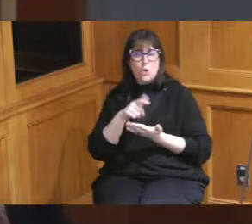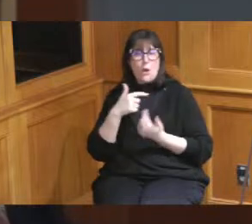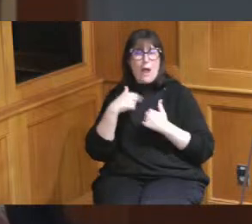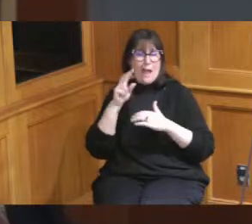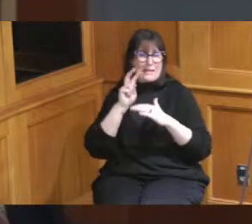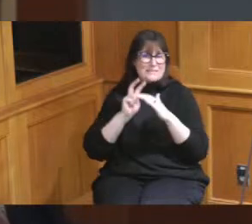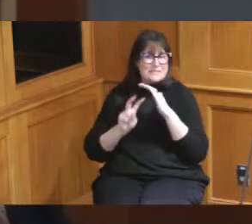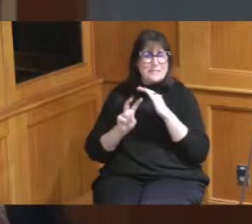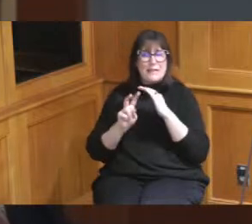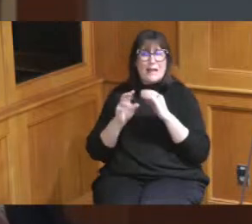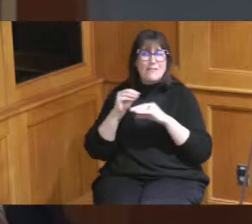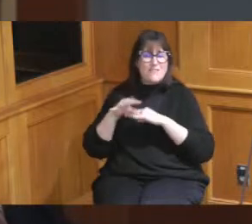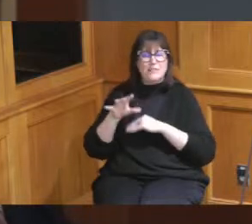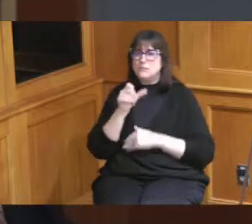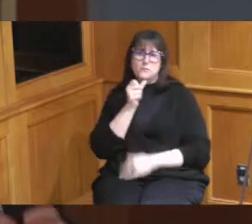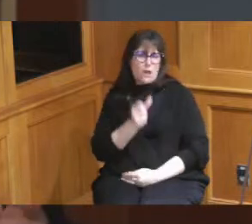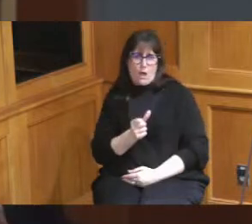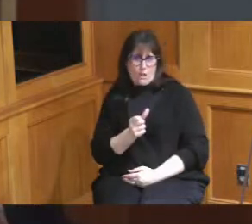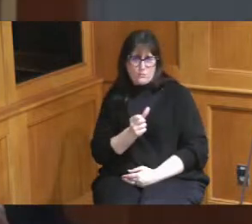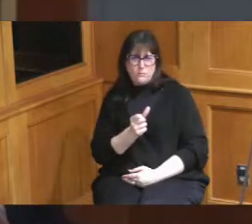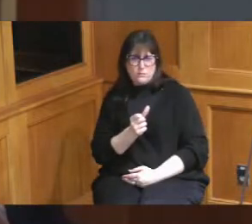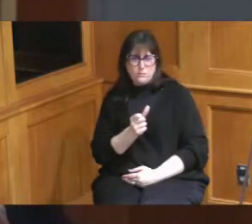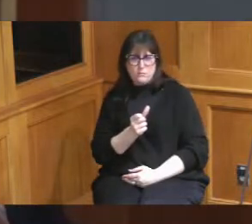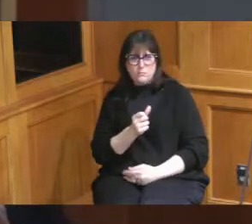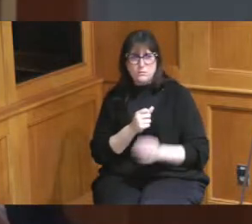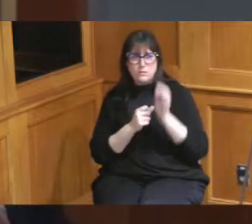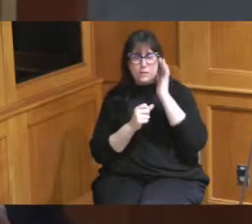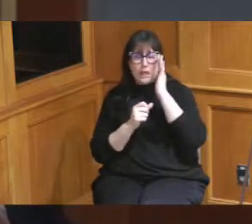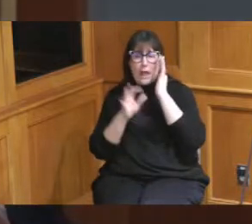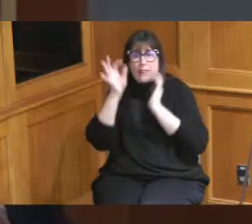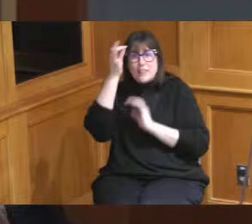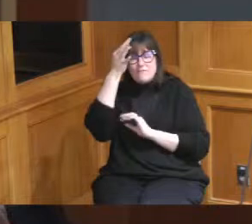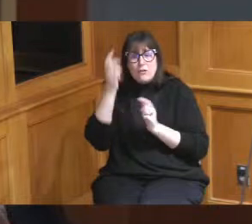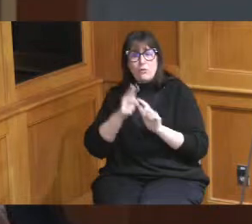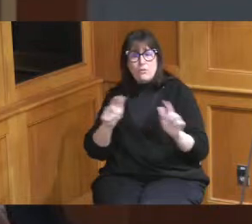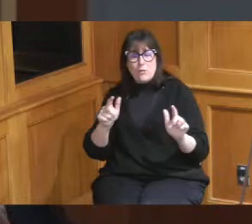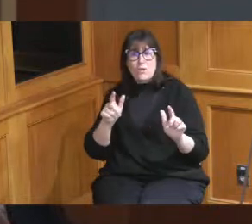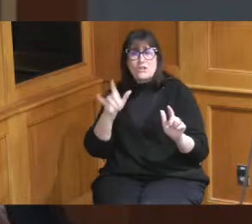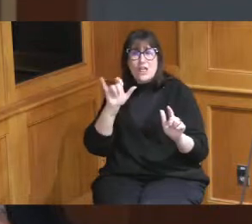that Grant and also when in the federal language that Grant has been awarded so it's not in